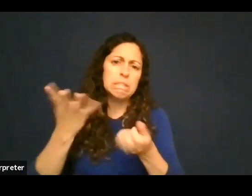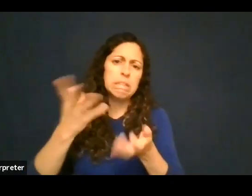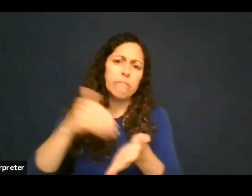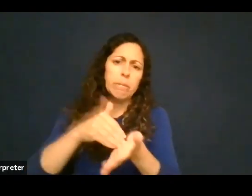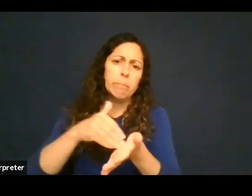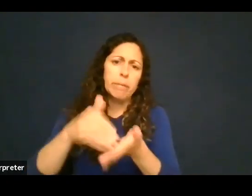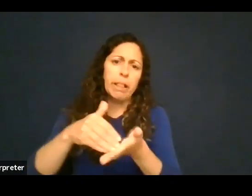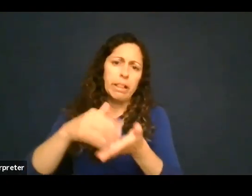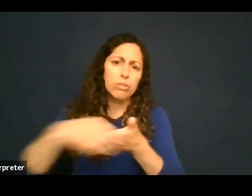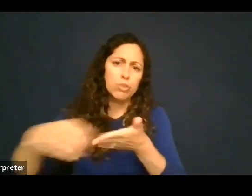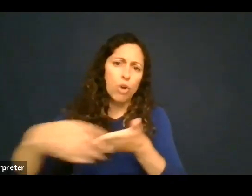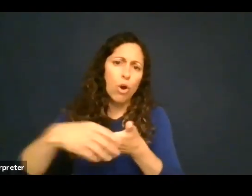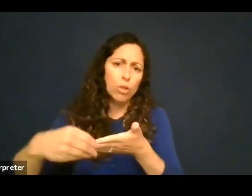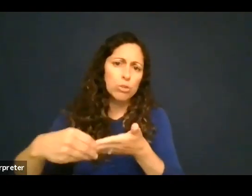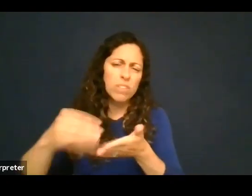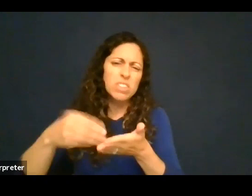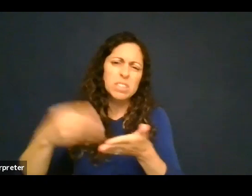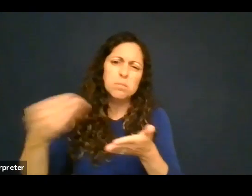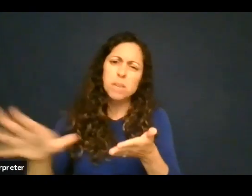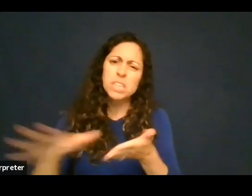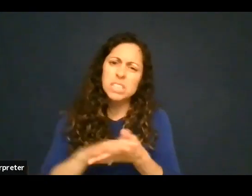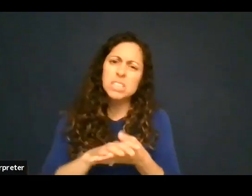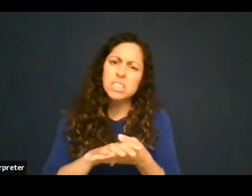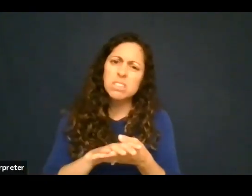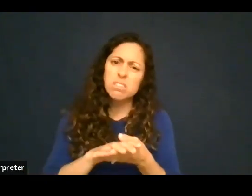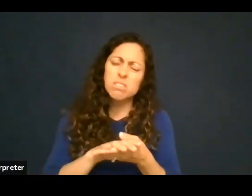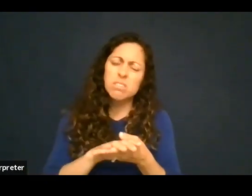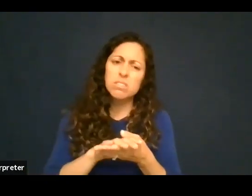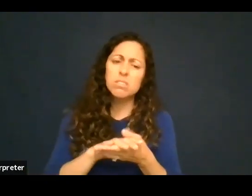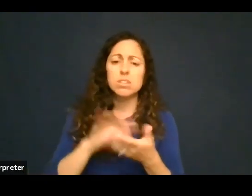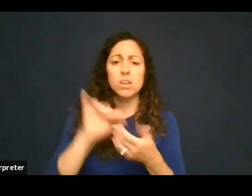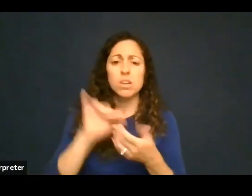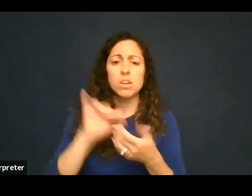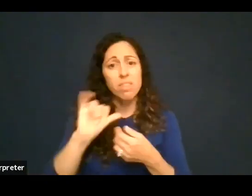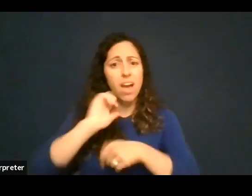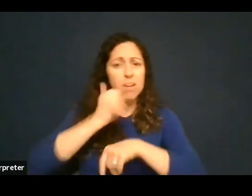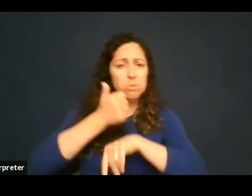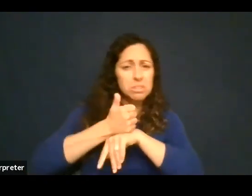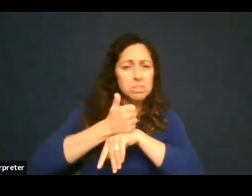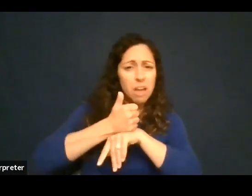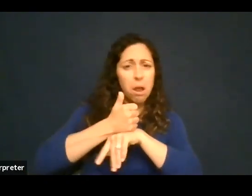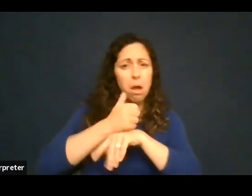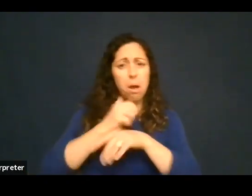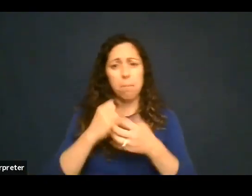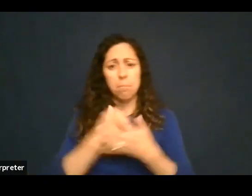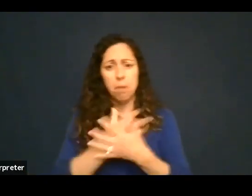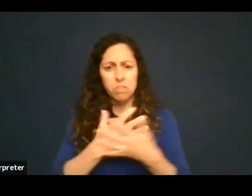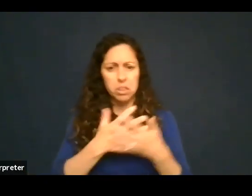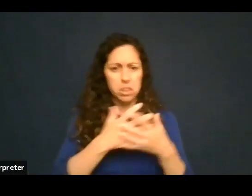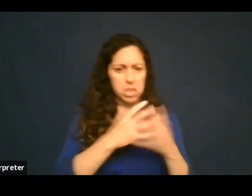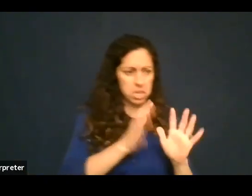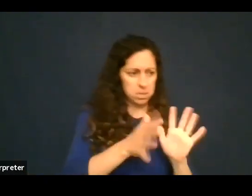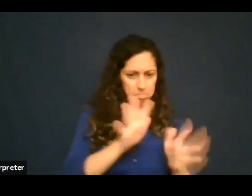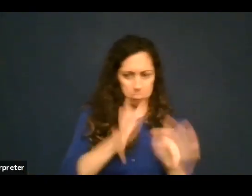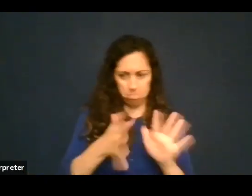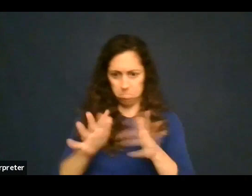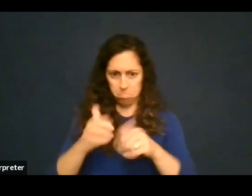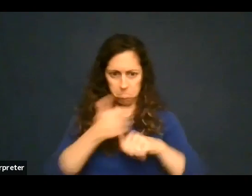There's a lot of expense in setting these up and getting everything calibrated, certified, and then all of the clinical exams that are